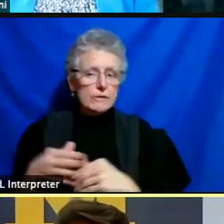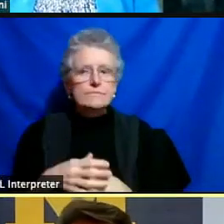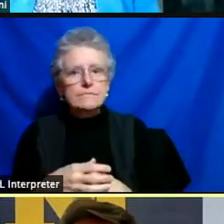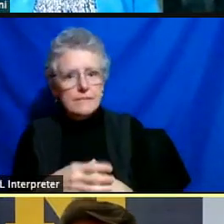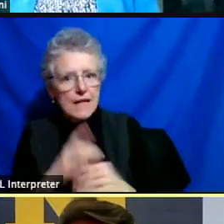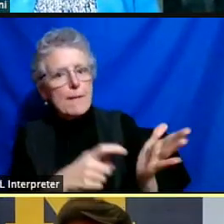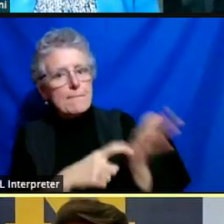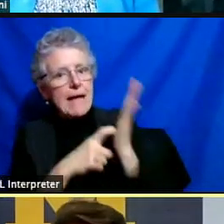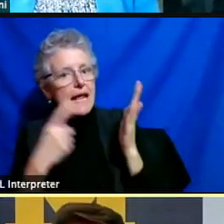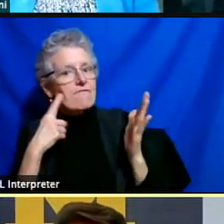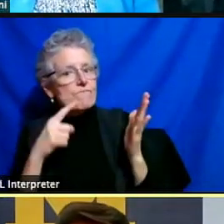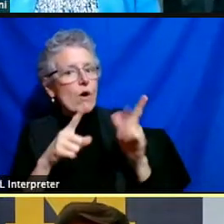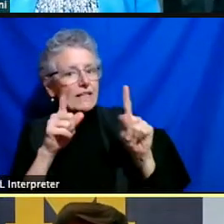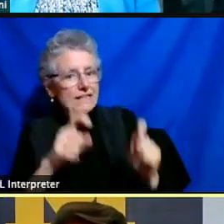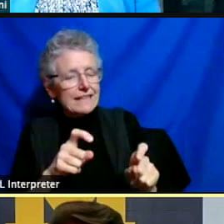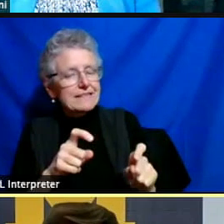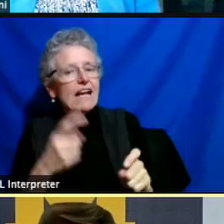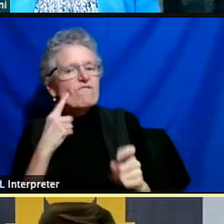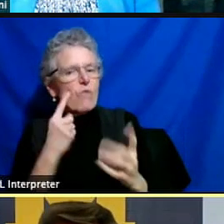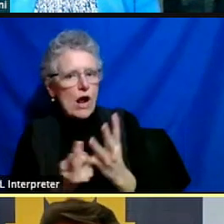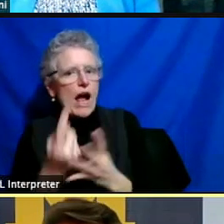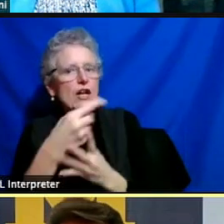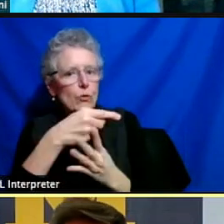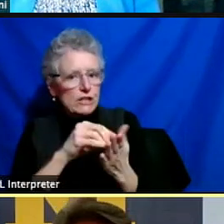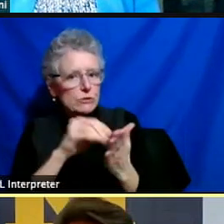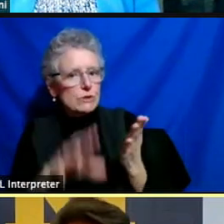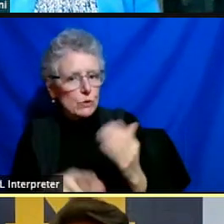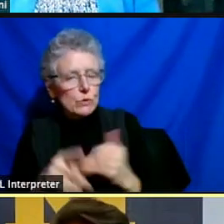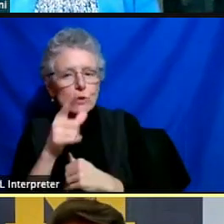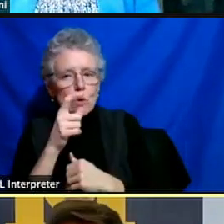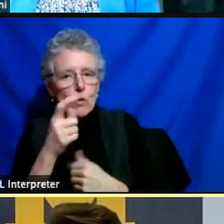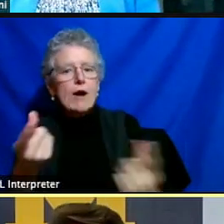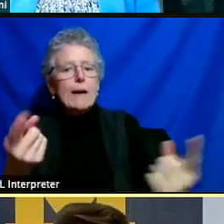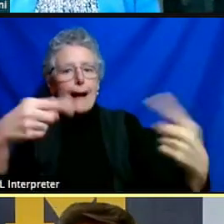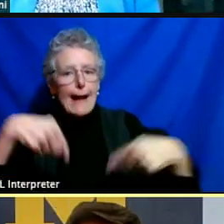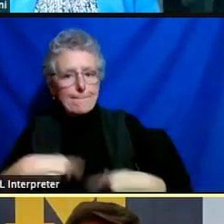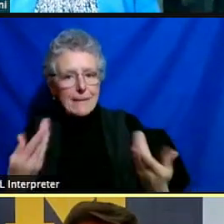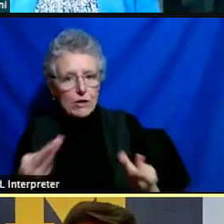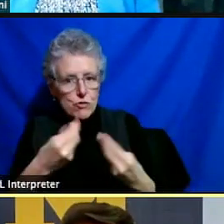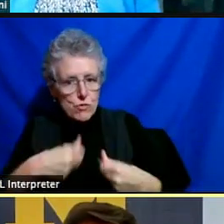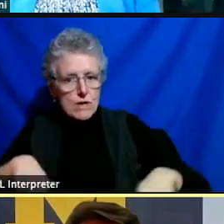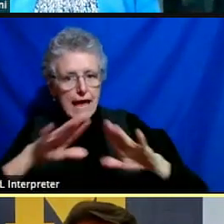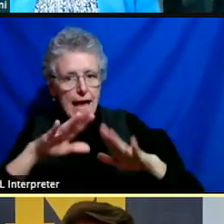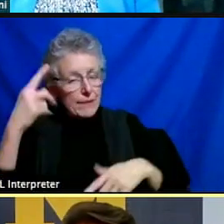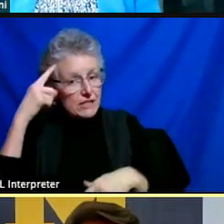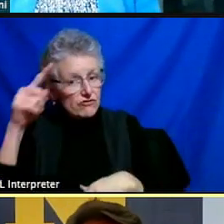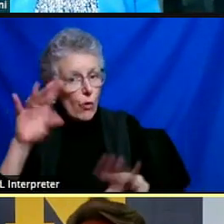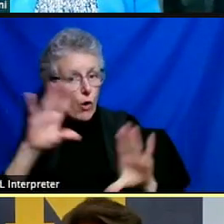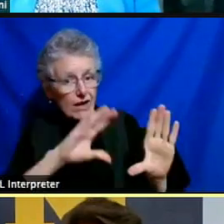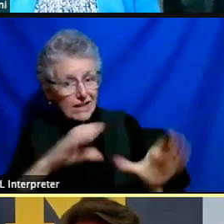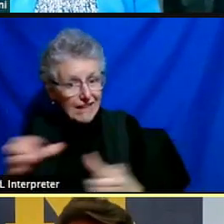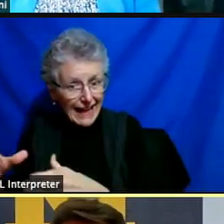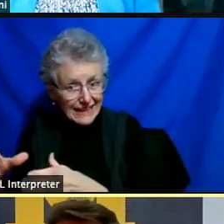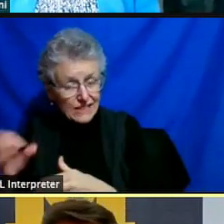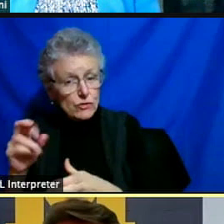do apply to undergraduate students who are coming to campus for classes, or if they're living on campus